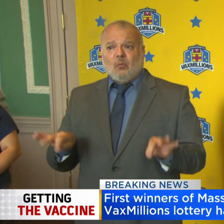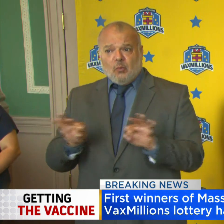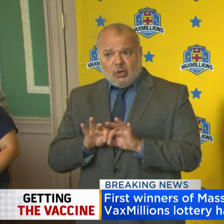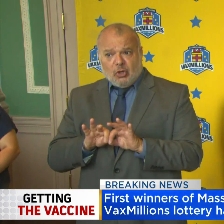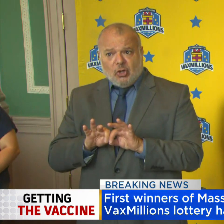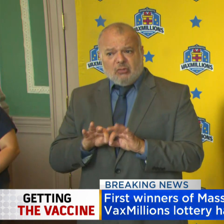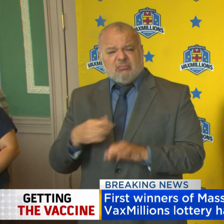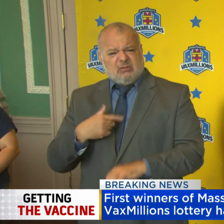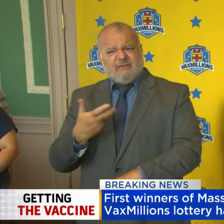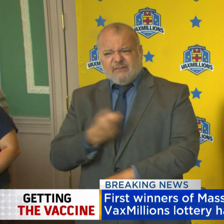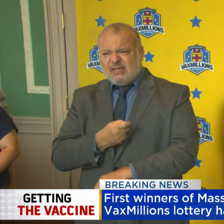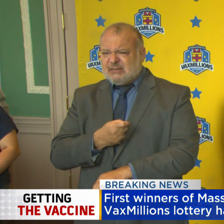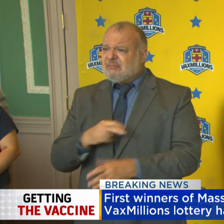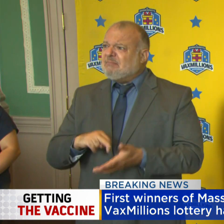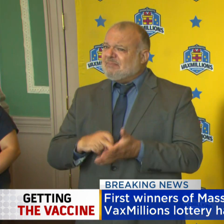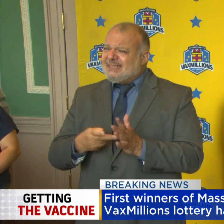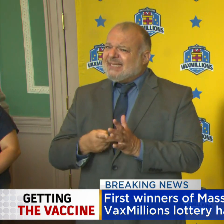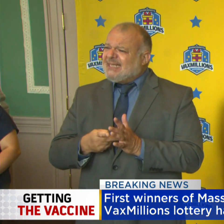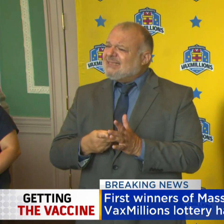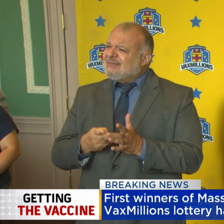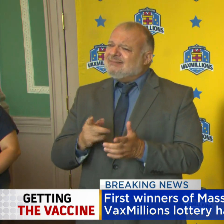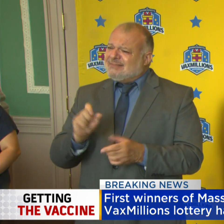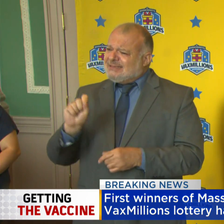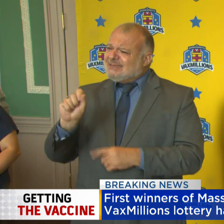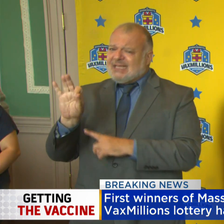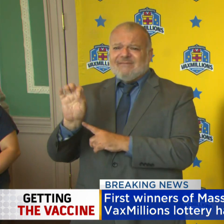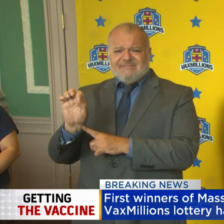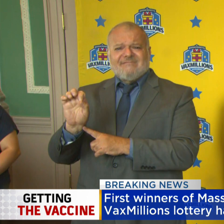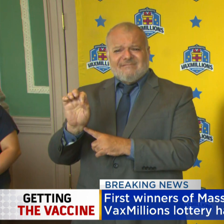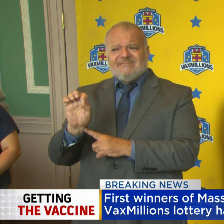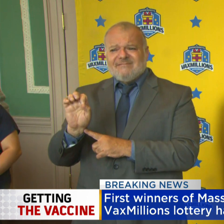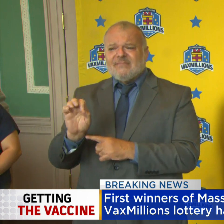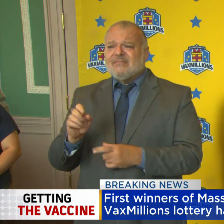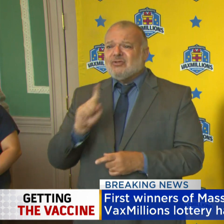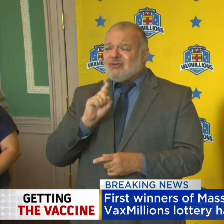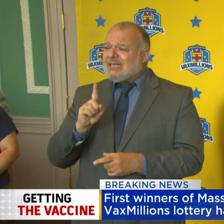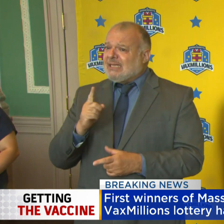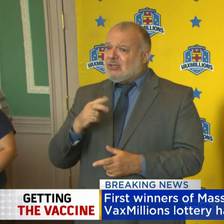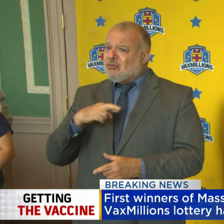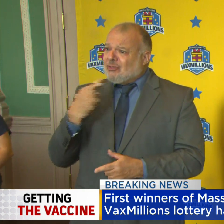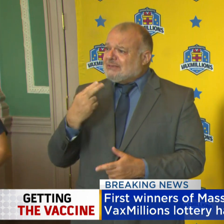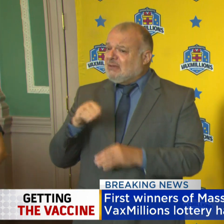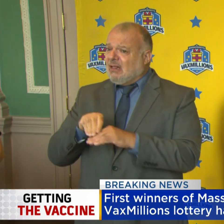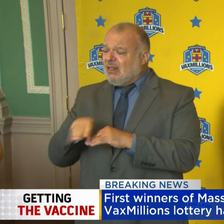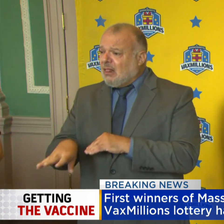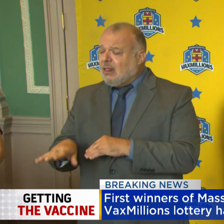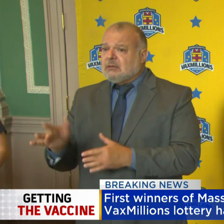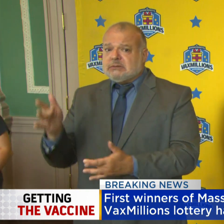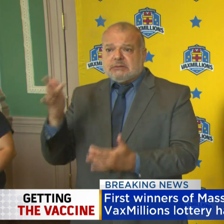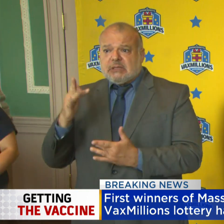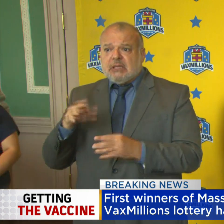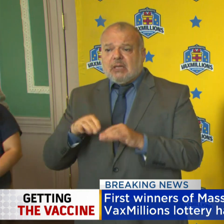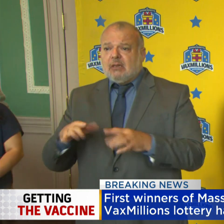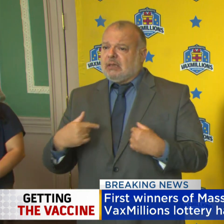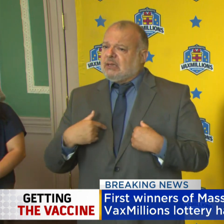YOURSELF, IS YOUR CHILD, IS GRANDPARENTS, ARE THEY WORTH YOU GETTING A VACCINATION?